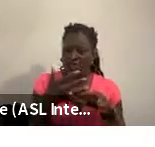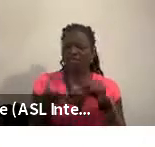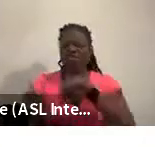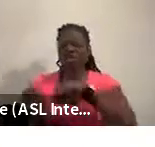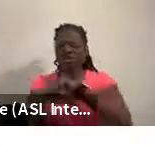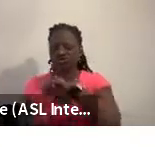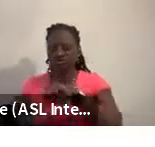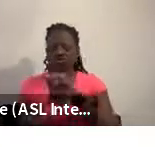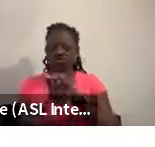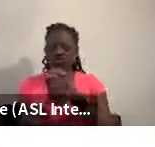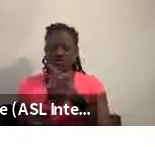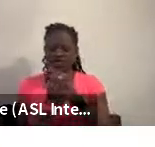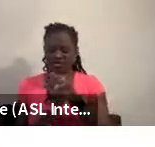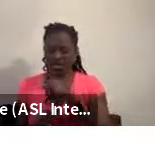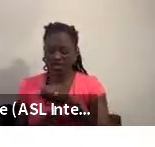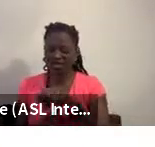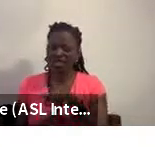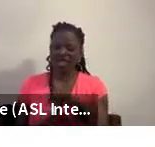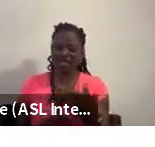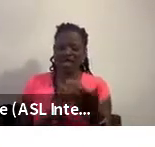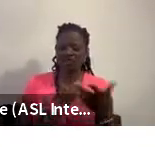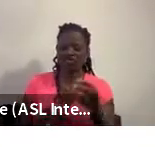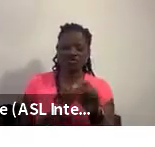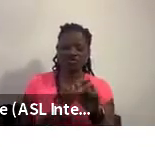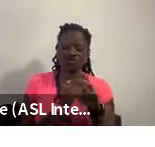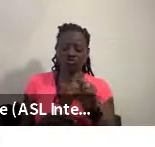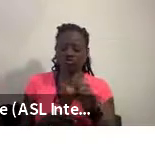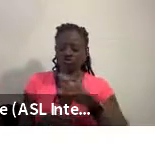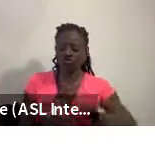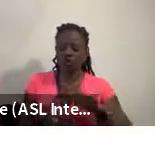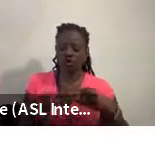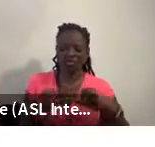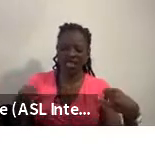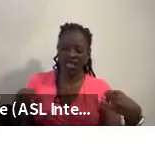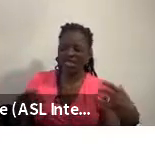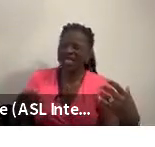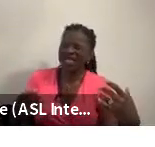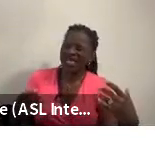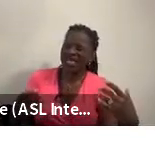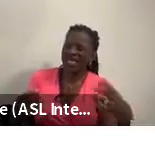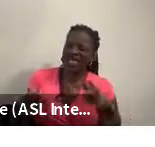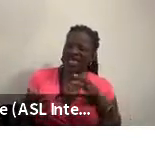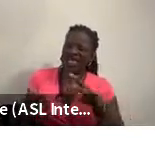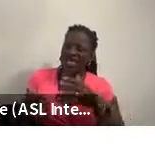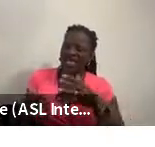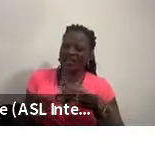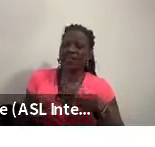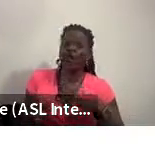figures and different sources of news, online, TV, print. You can see these responses and a little more detail here.